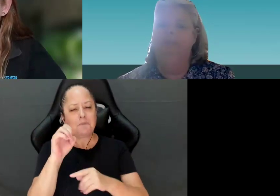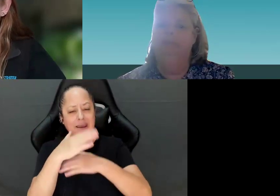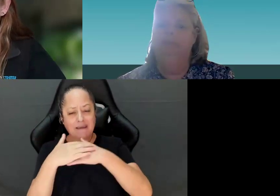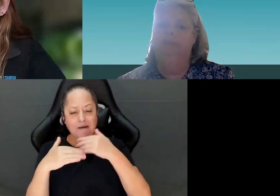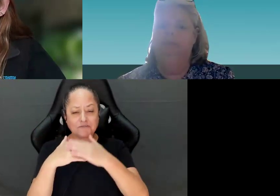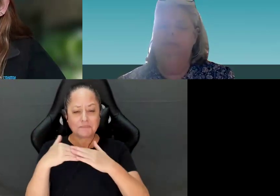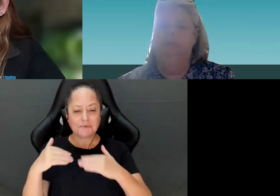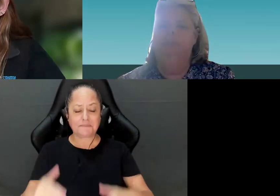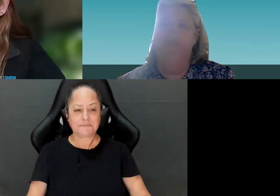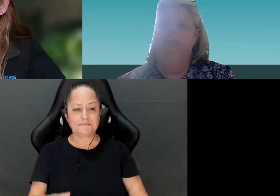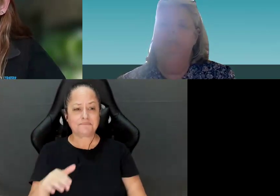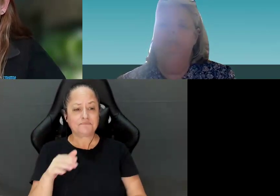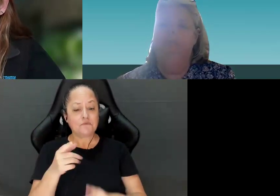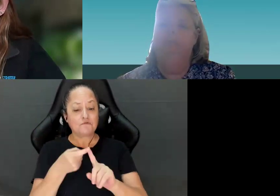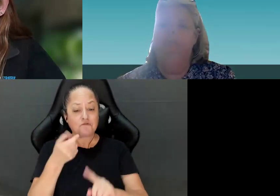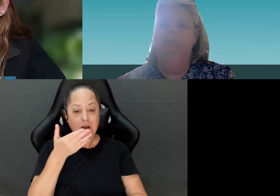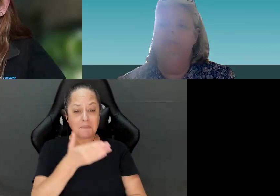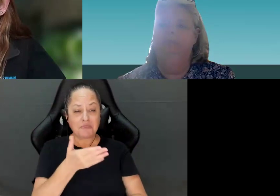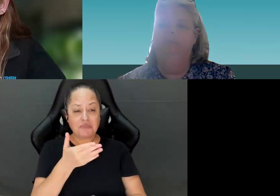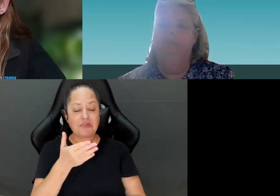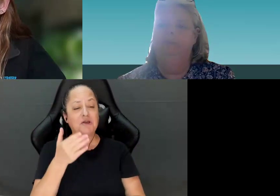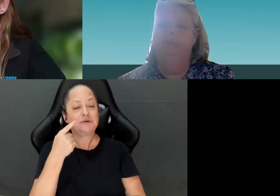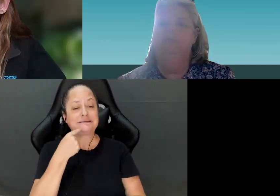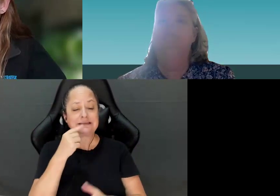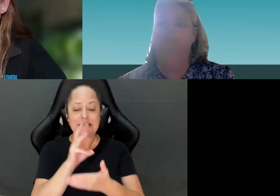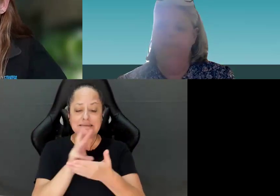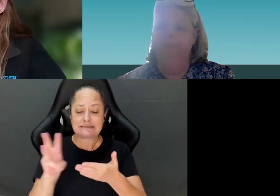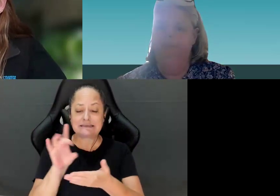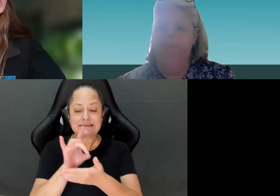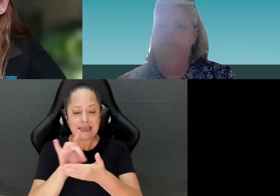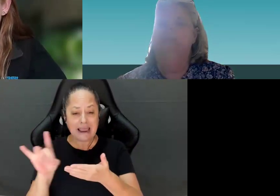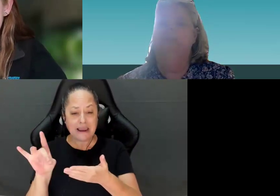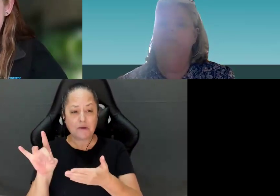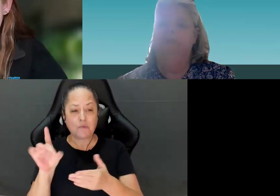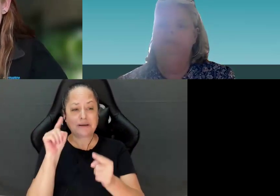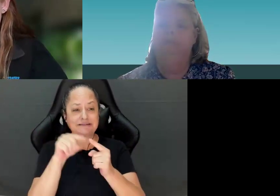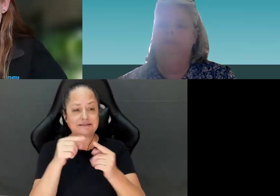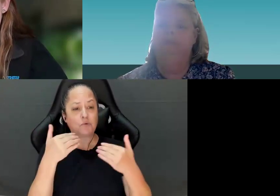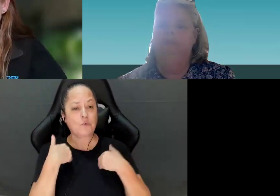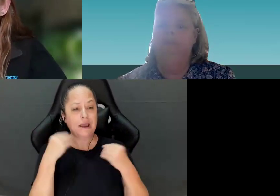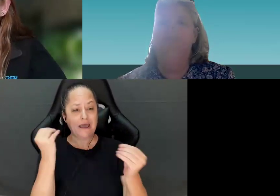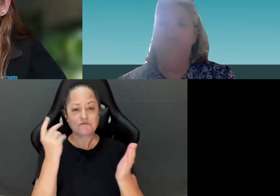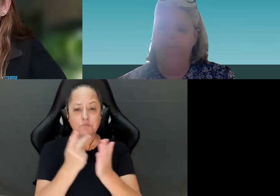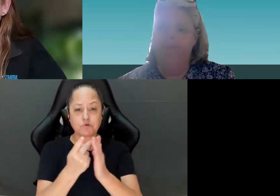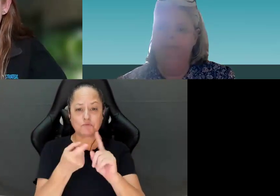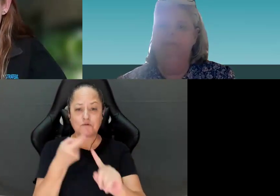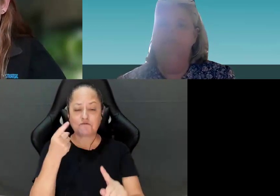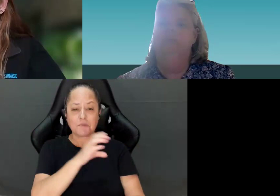But from there we are generally saying six to eight weeks until we have an approval from our committee.